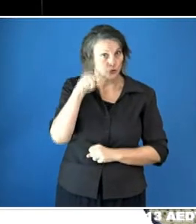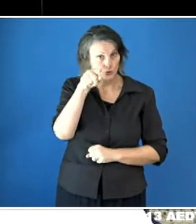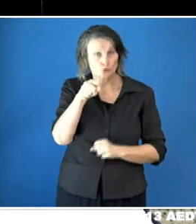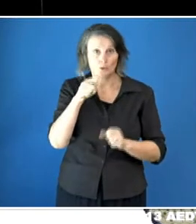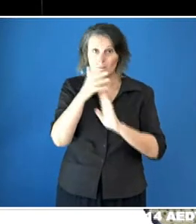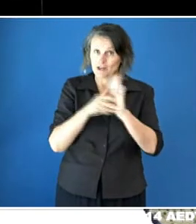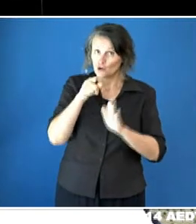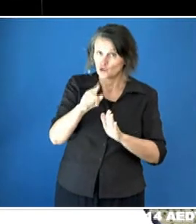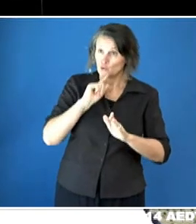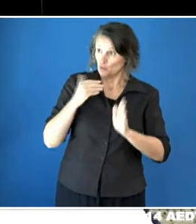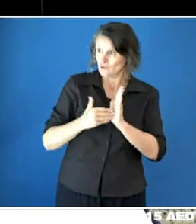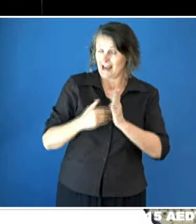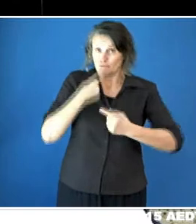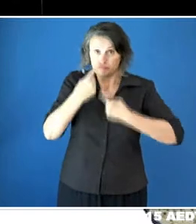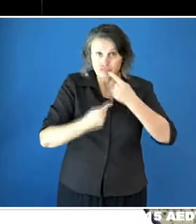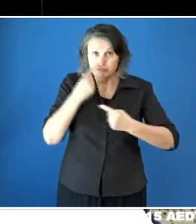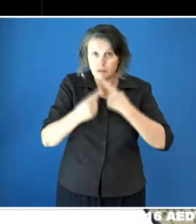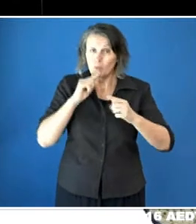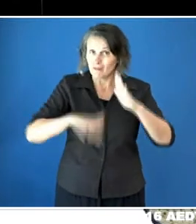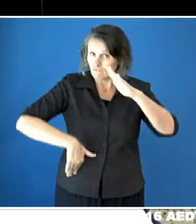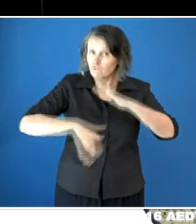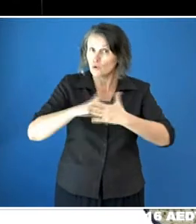Commission will be the truth, the whole truth, and nothing but the truth?